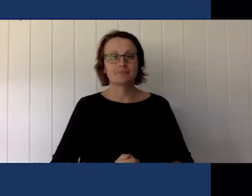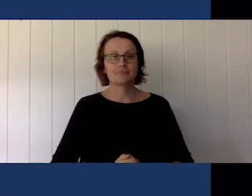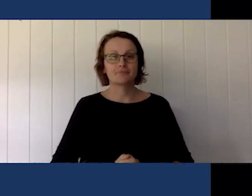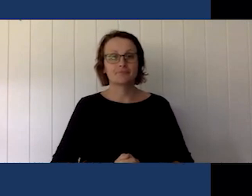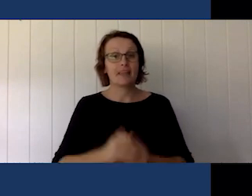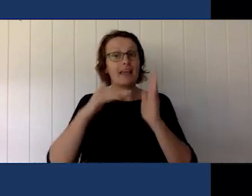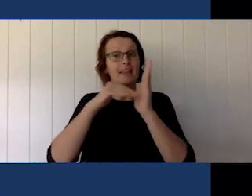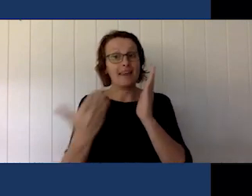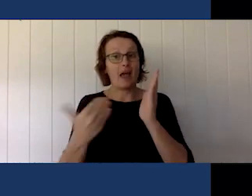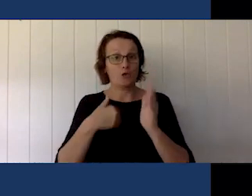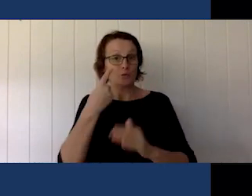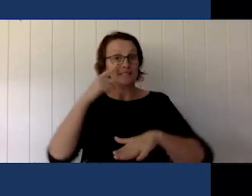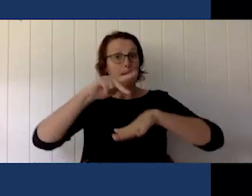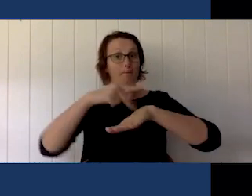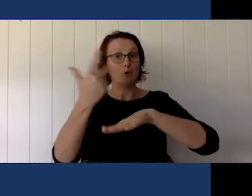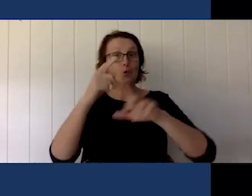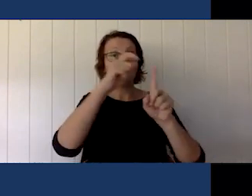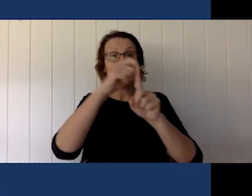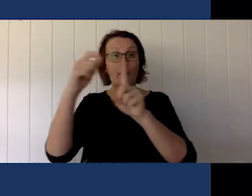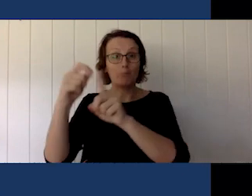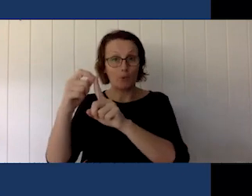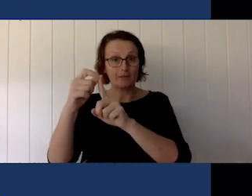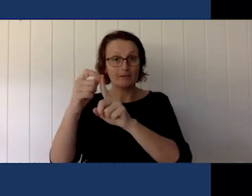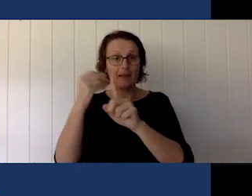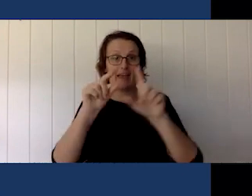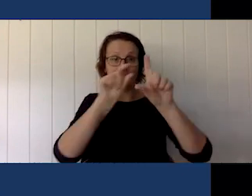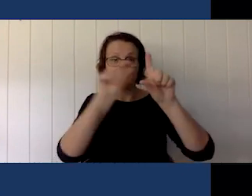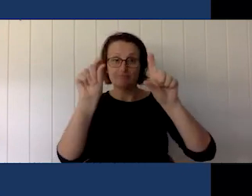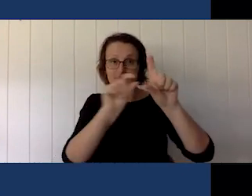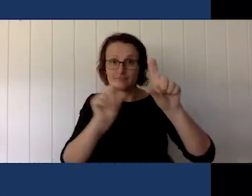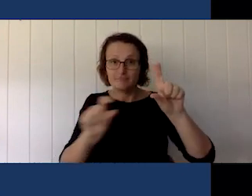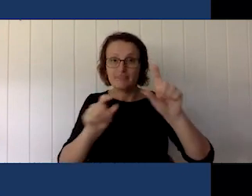Currently on screen is a blue PowerPoint holding slide with text,